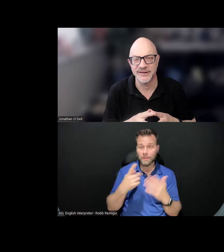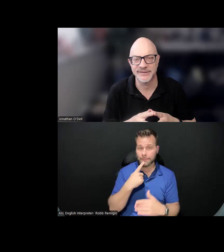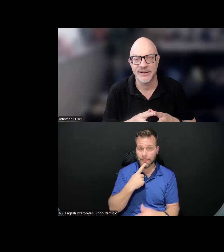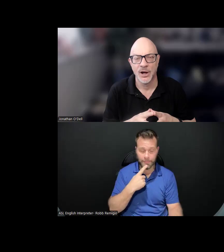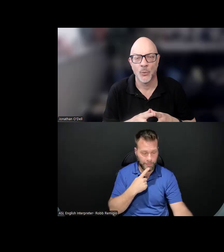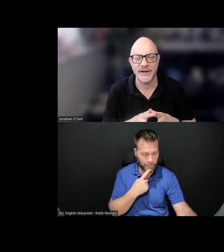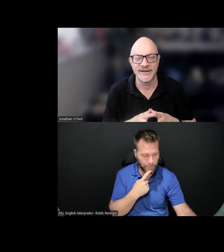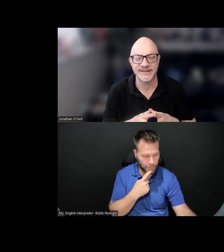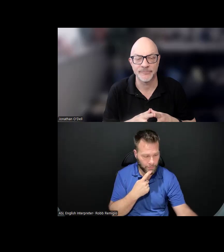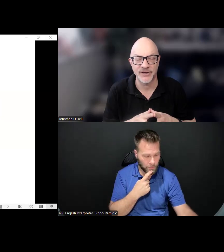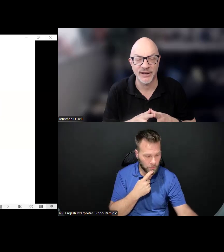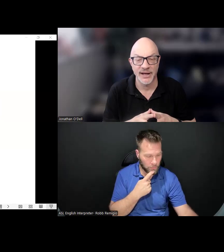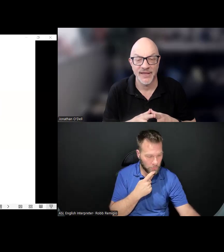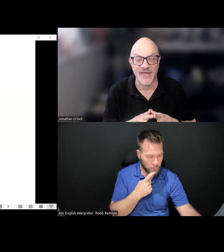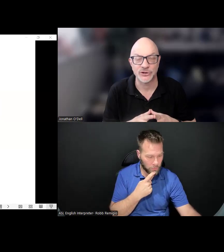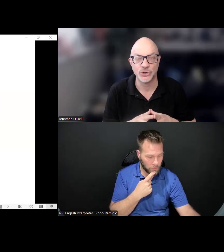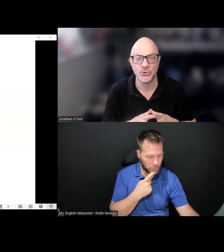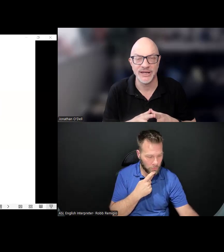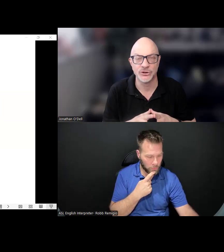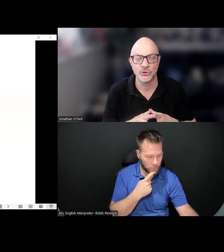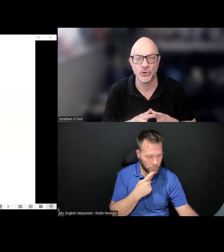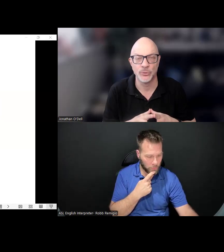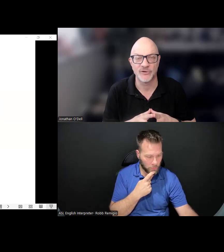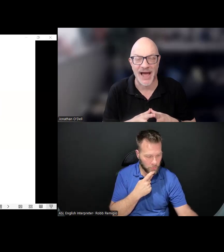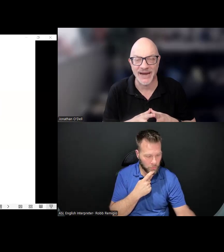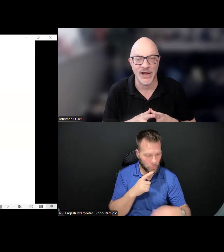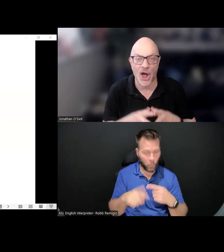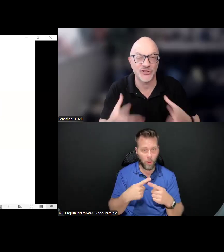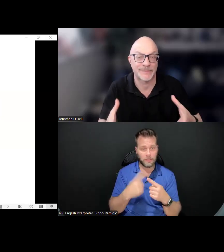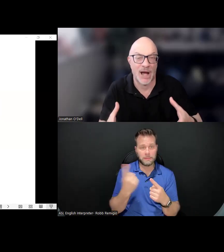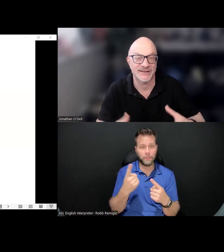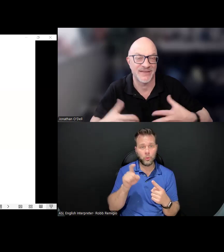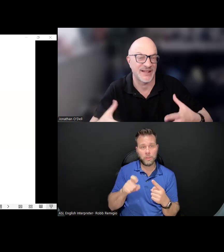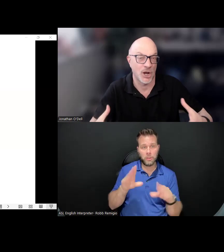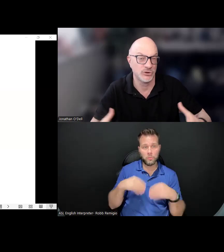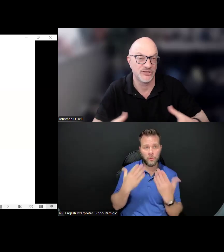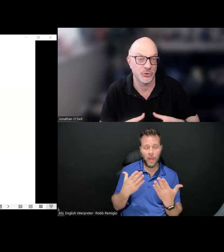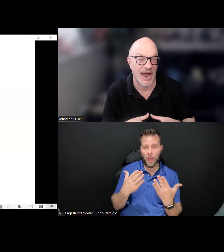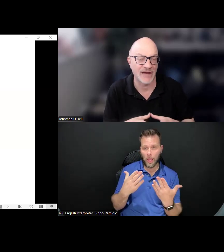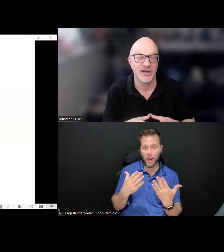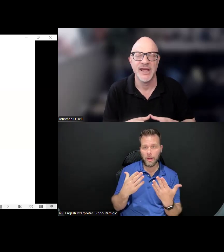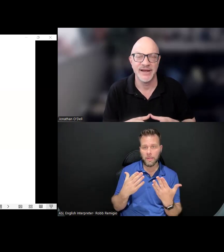And again, you can use this when it is something that you need to provide on the spot, and